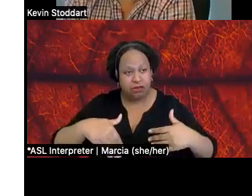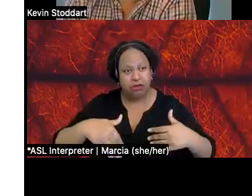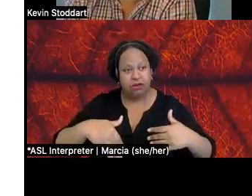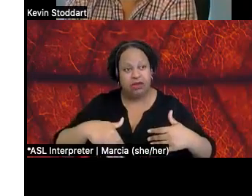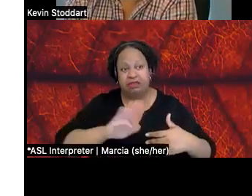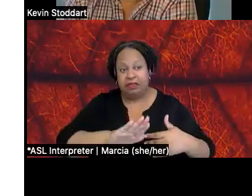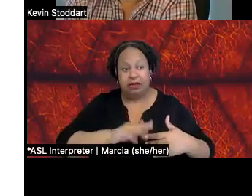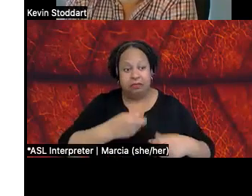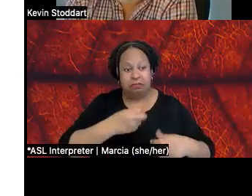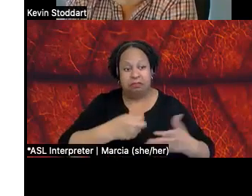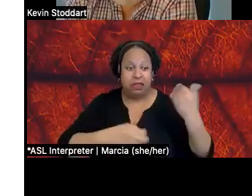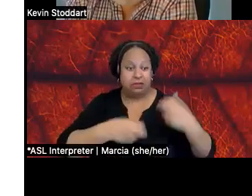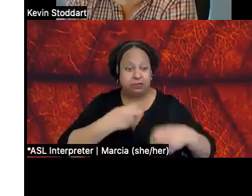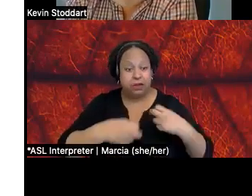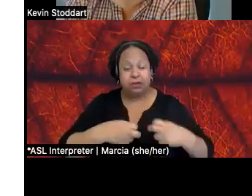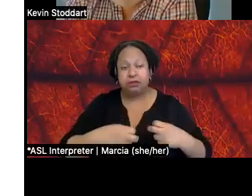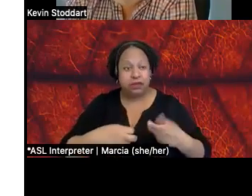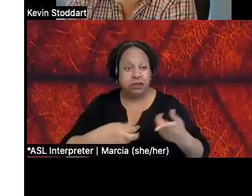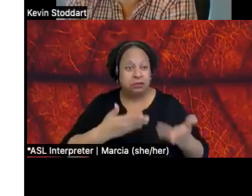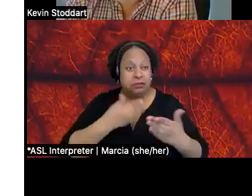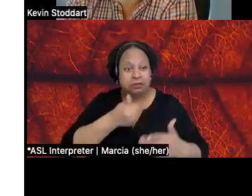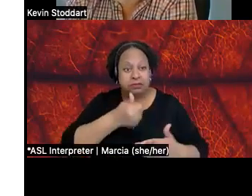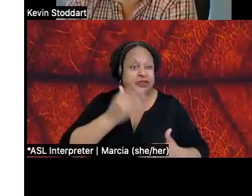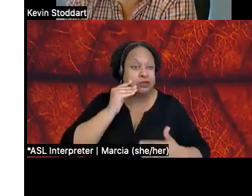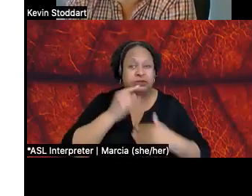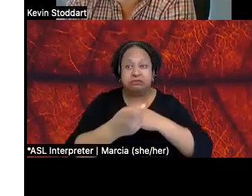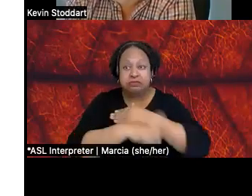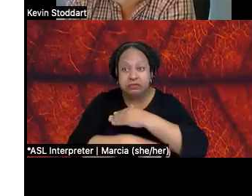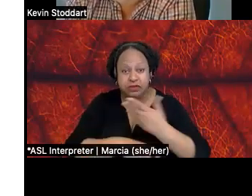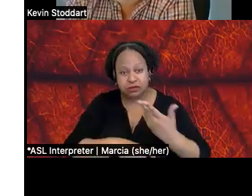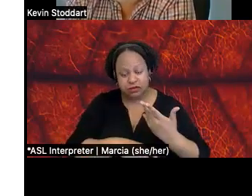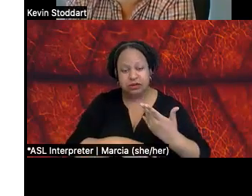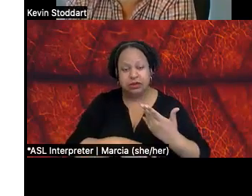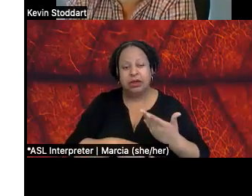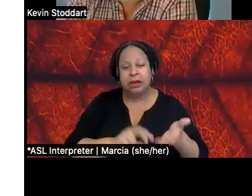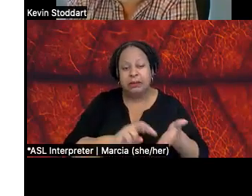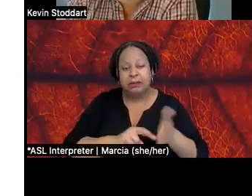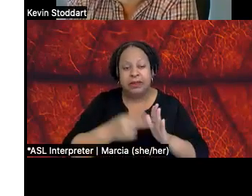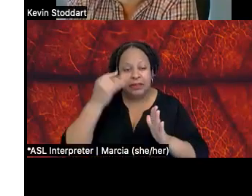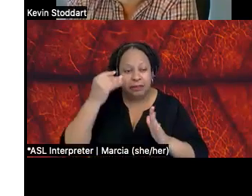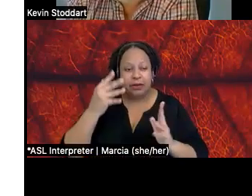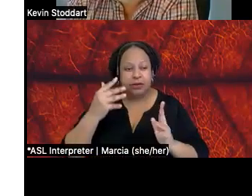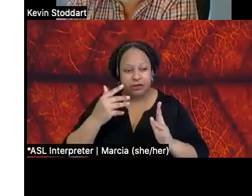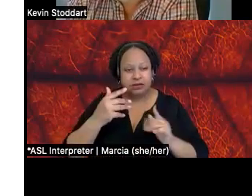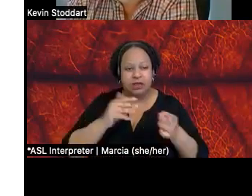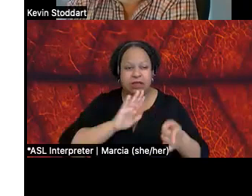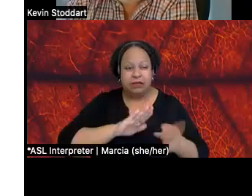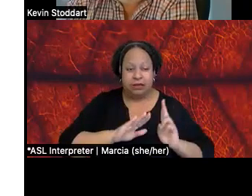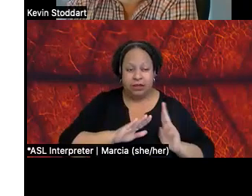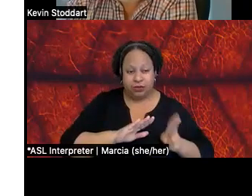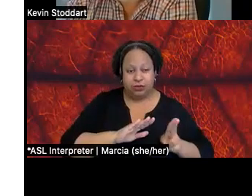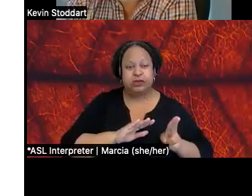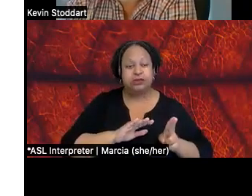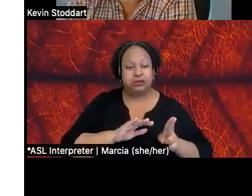life and academic career as much as possible, as much as is appropriate.